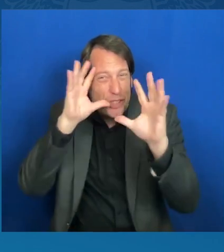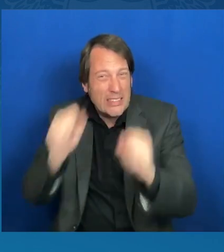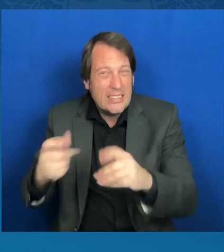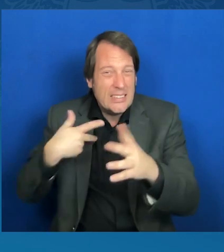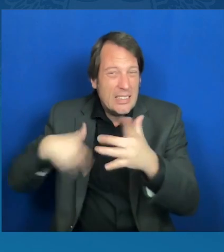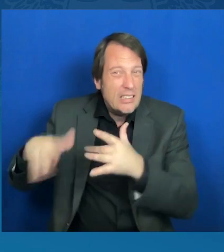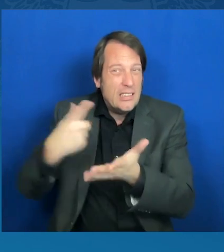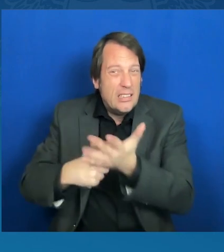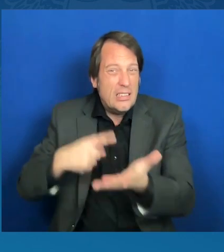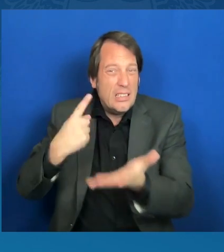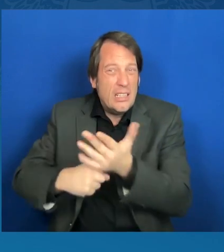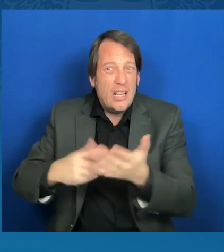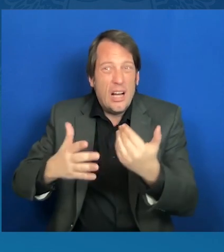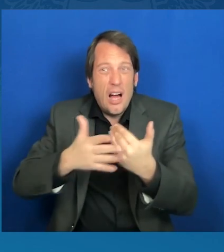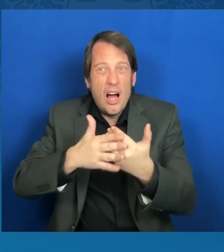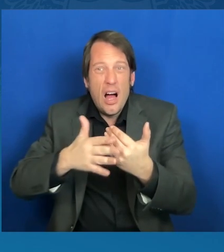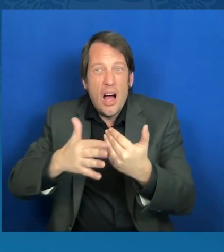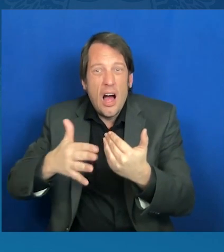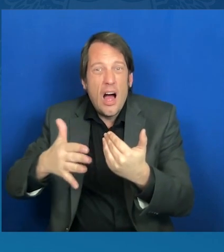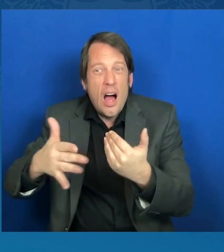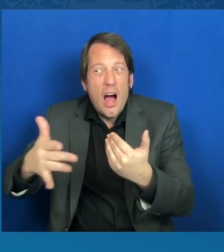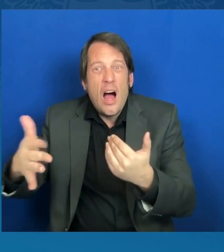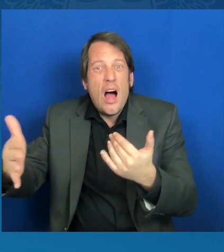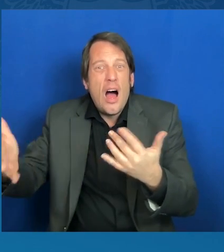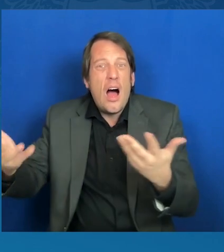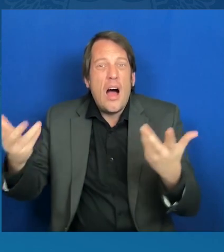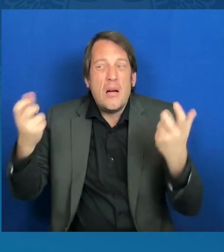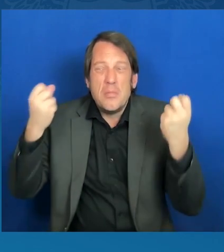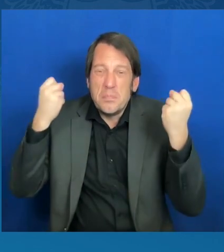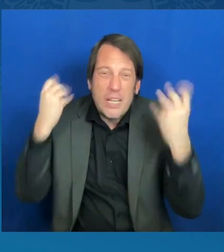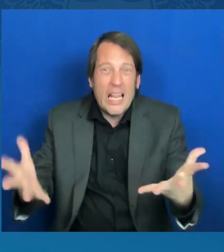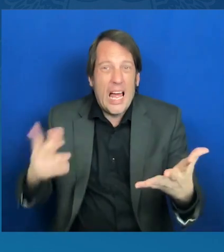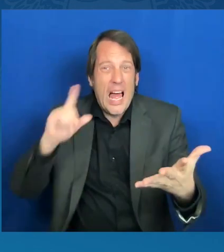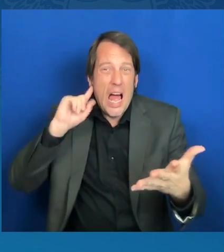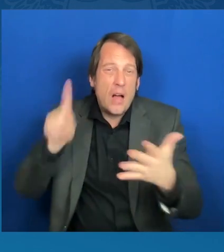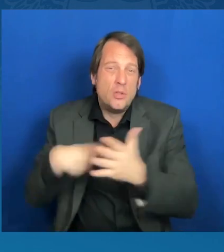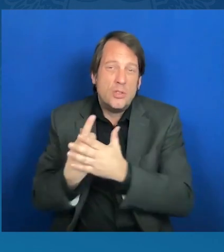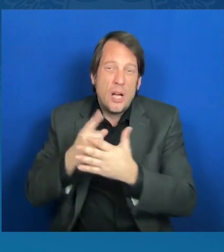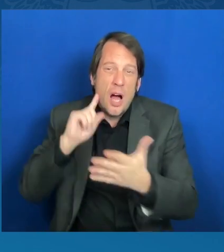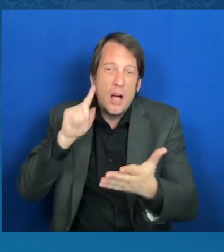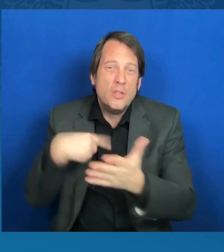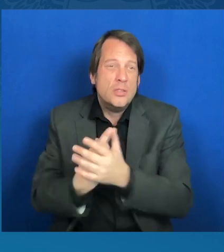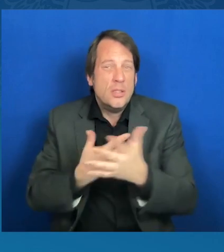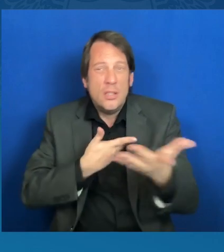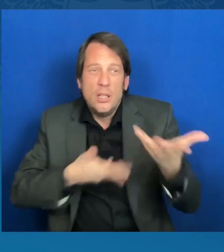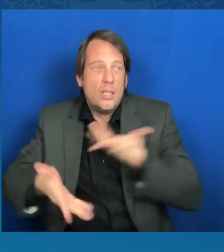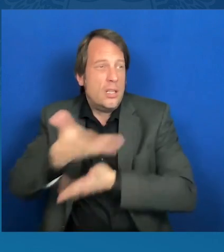Countless hours with the Secretary of Defense, the Secretary of State,